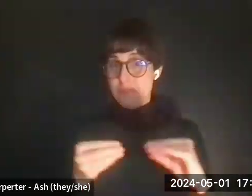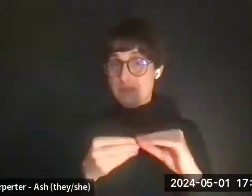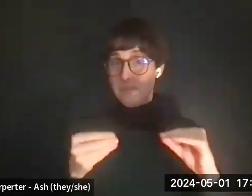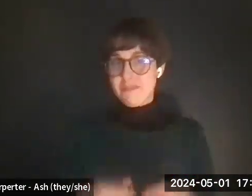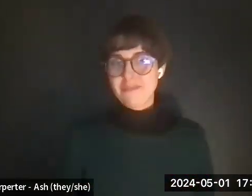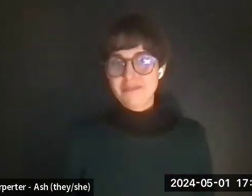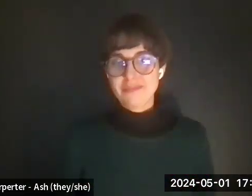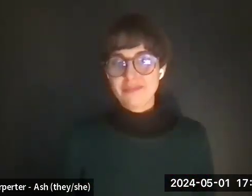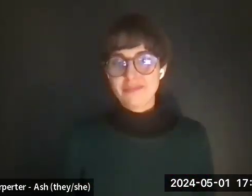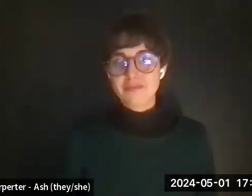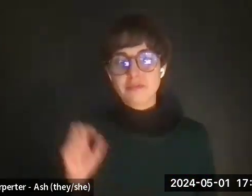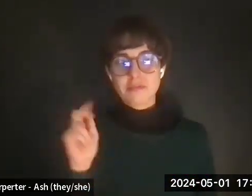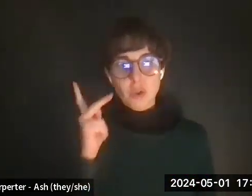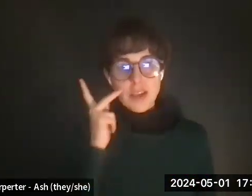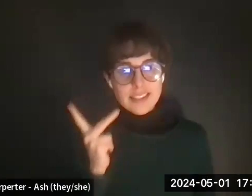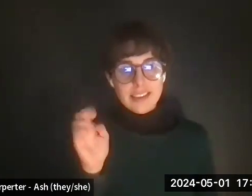Alright, I see Eric, Eric Olson.